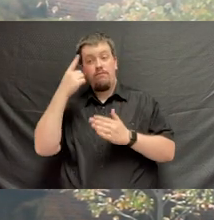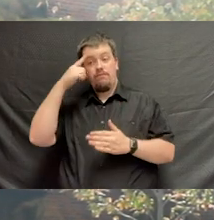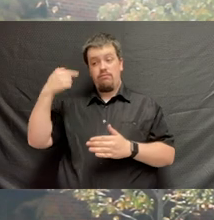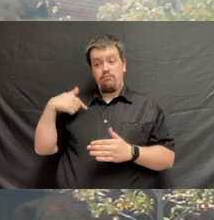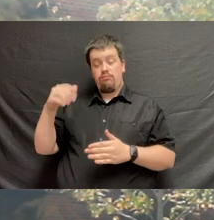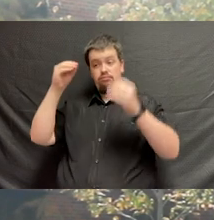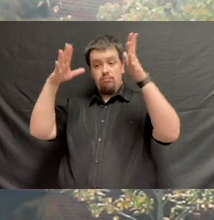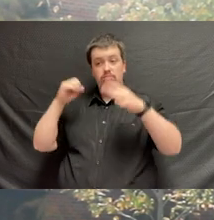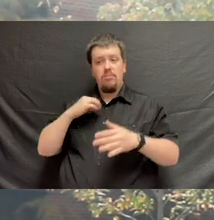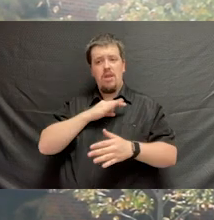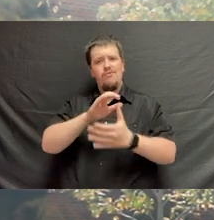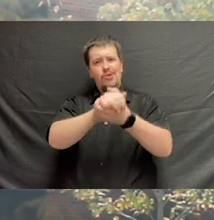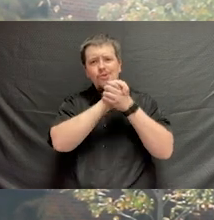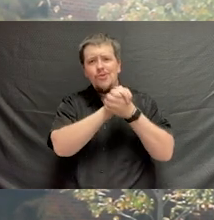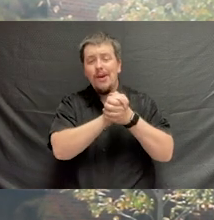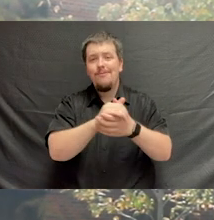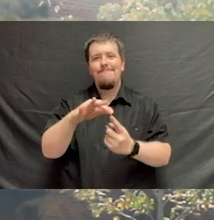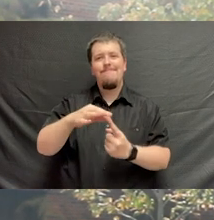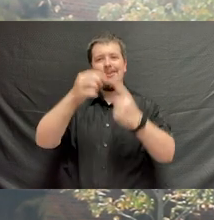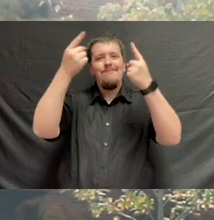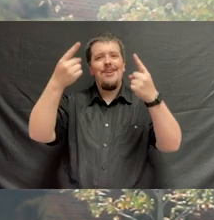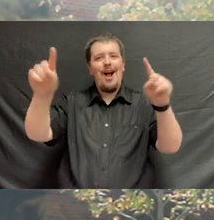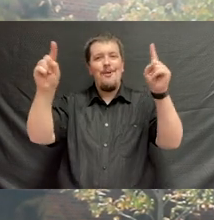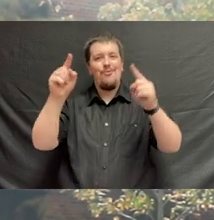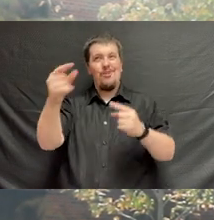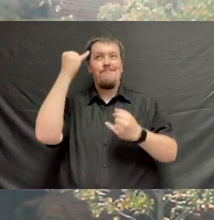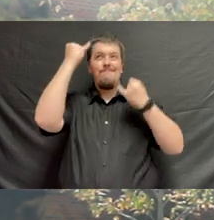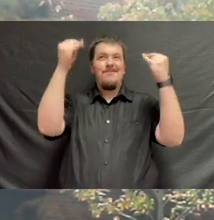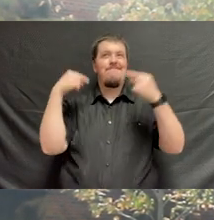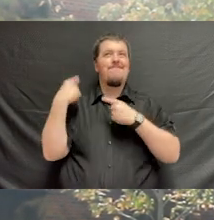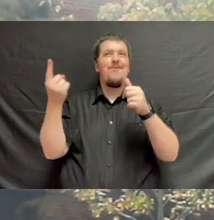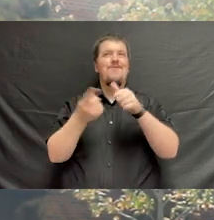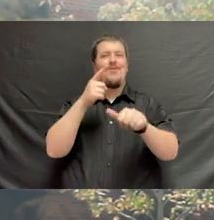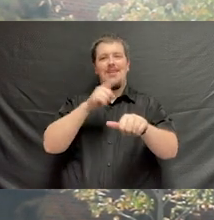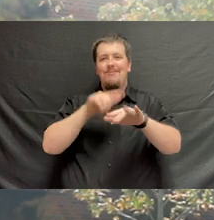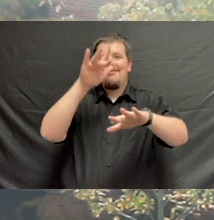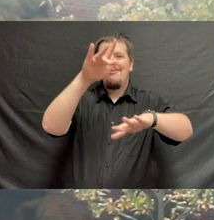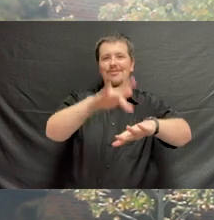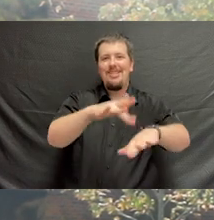I congratulate you for reaching a special milestone. When you have been imagining since your first day on campus.